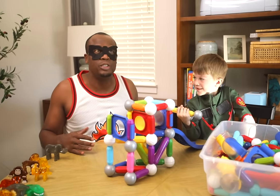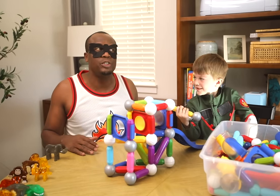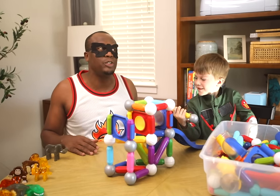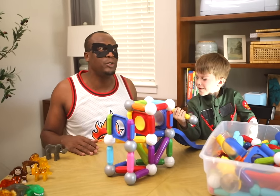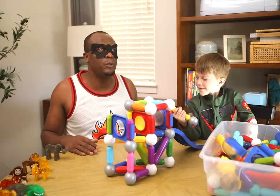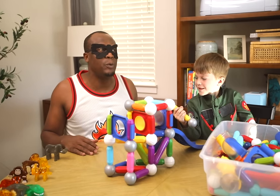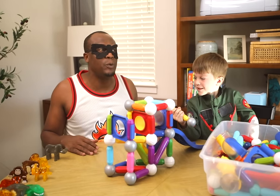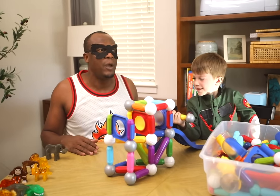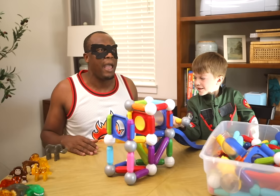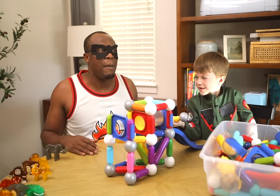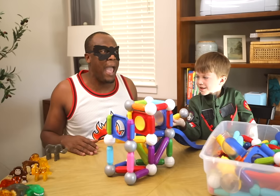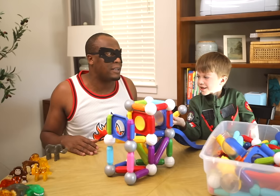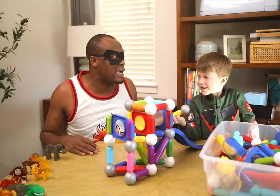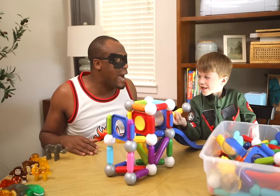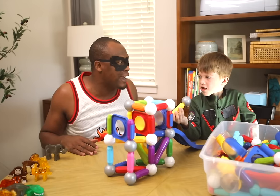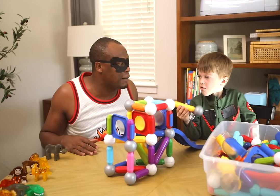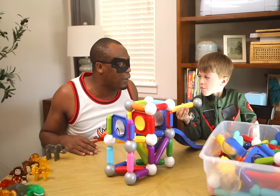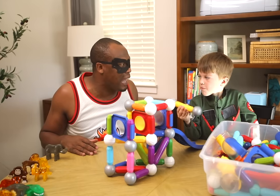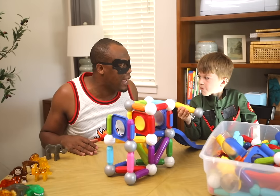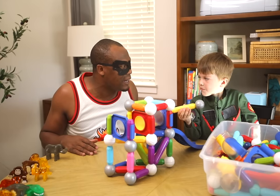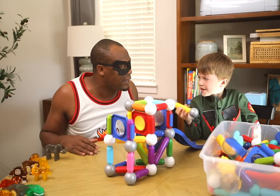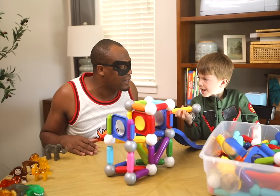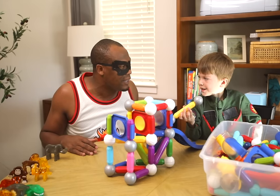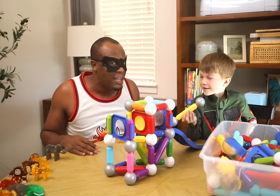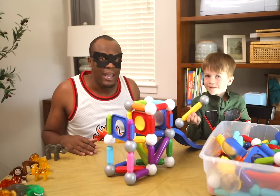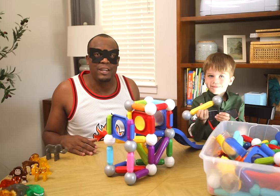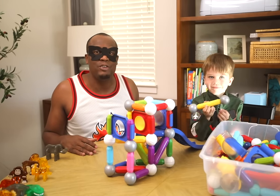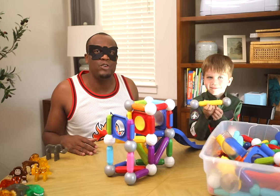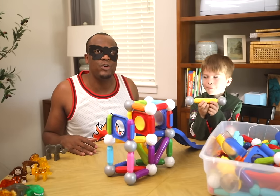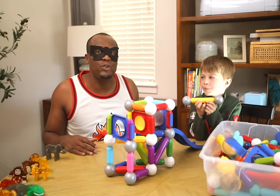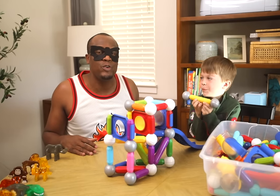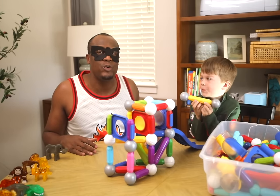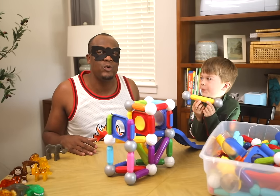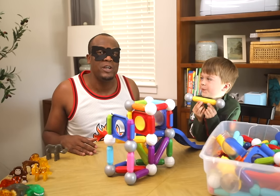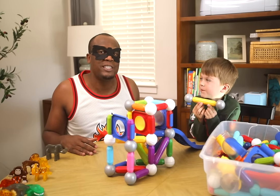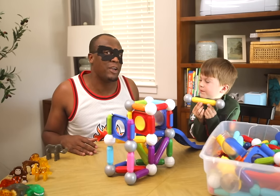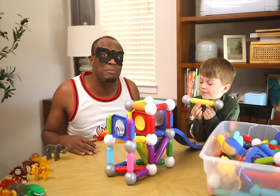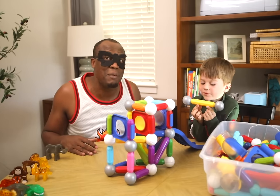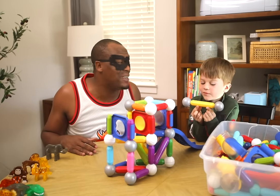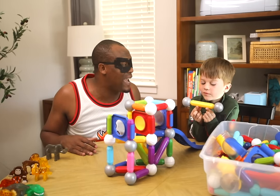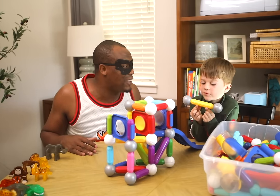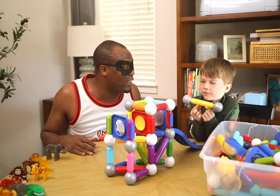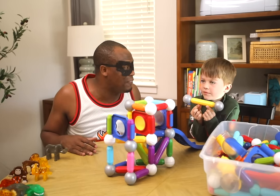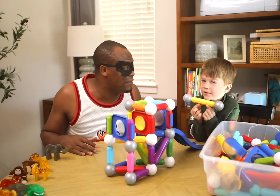Do you act kind and polite? Yeah. And do you tell your mommy and daddy you love them? Yeah.